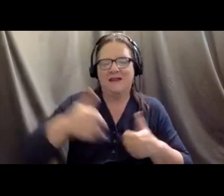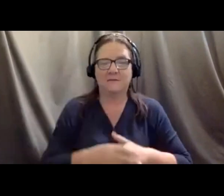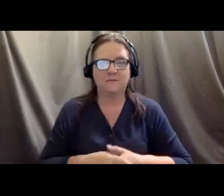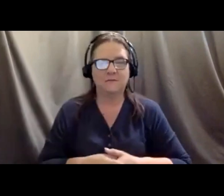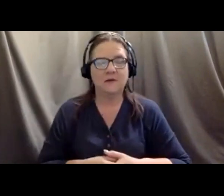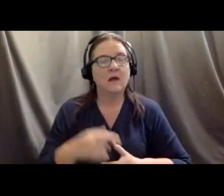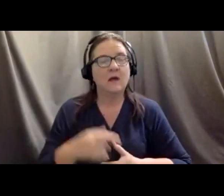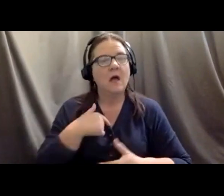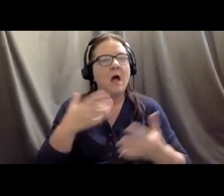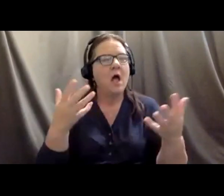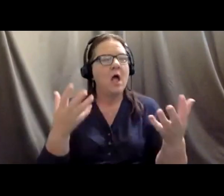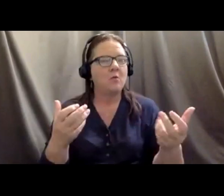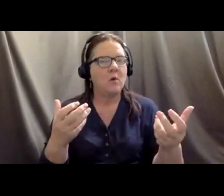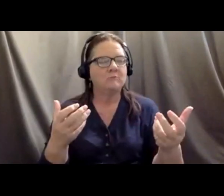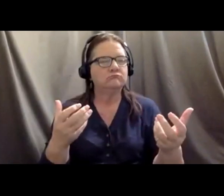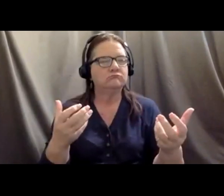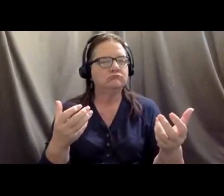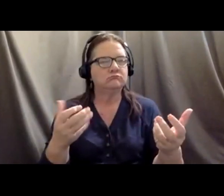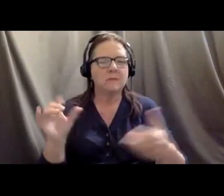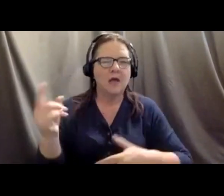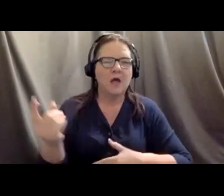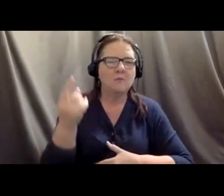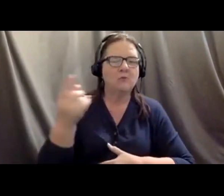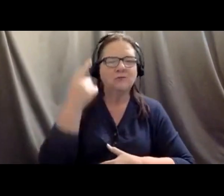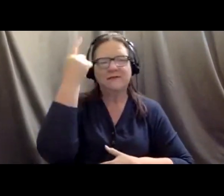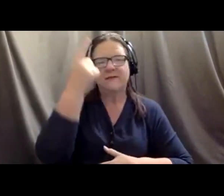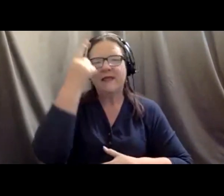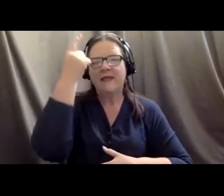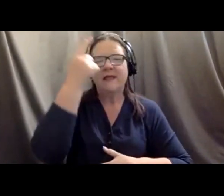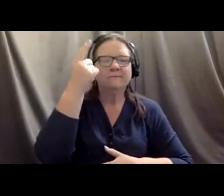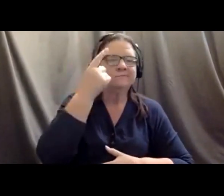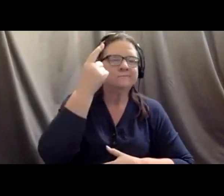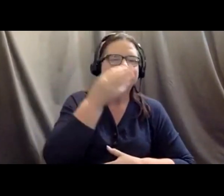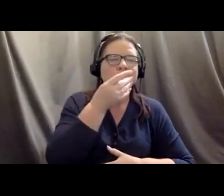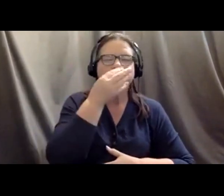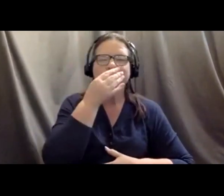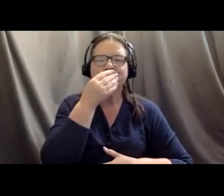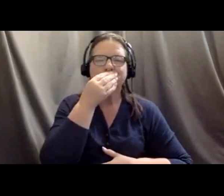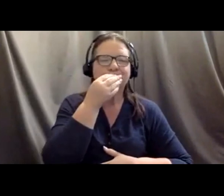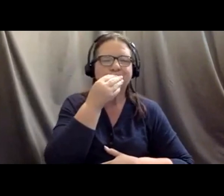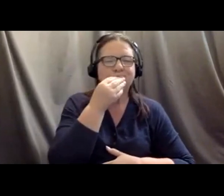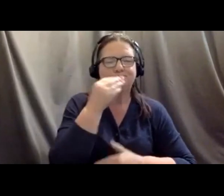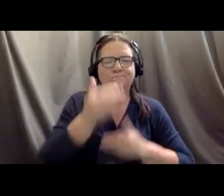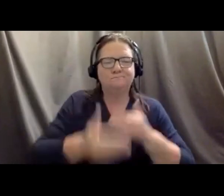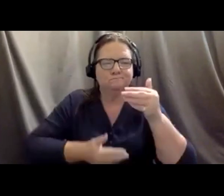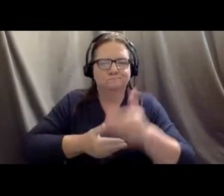I'm always kind of thinking of logistics and process.